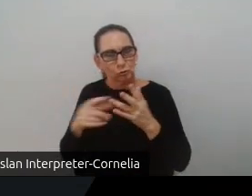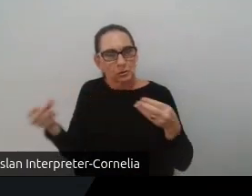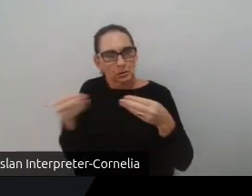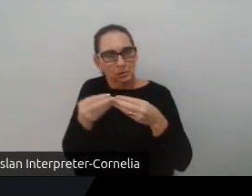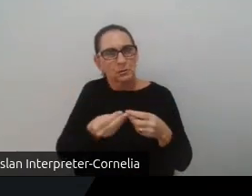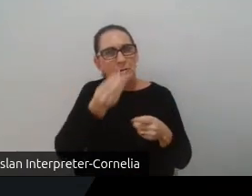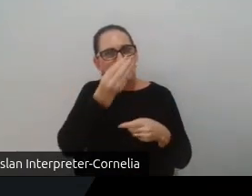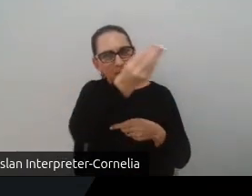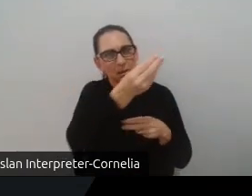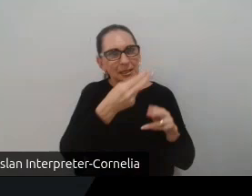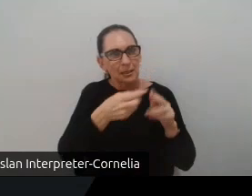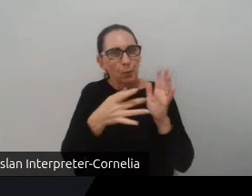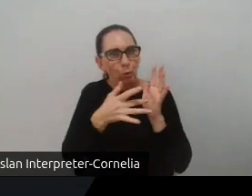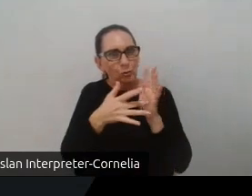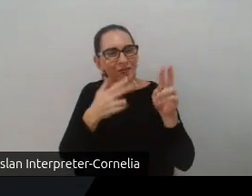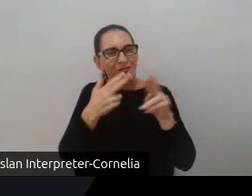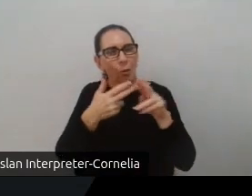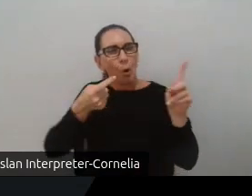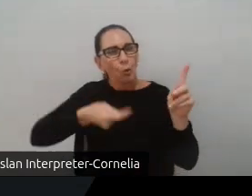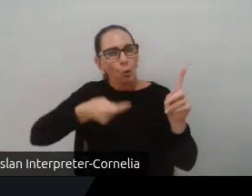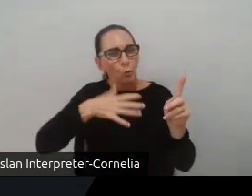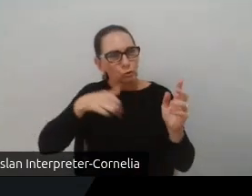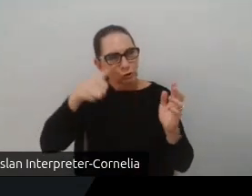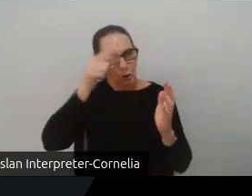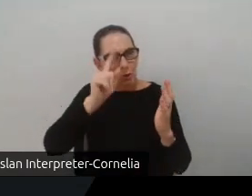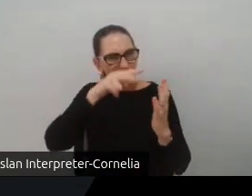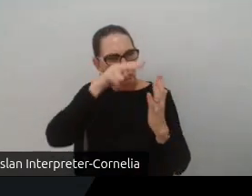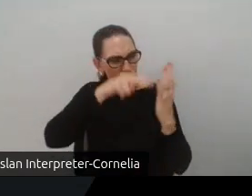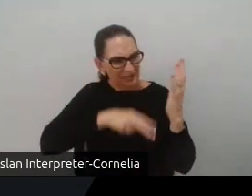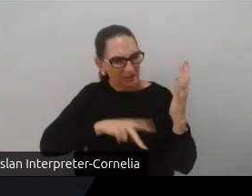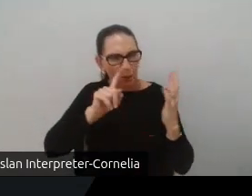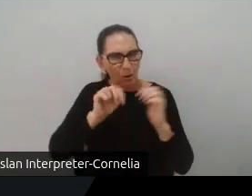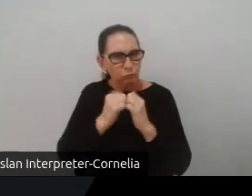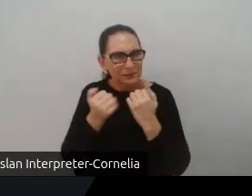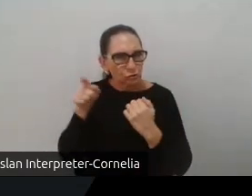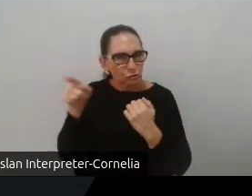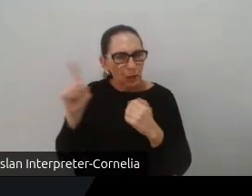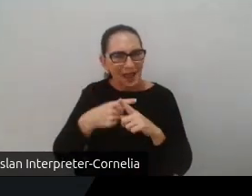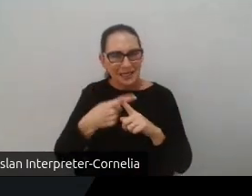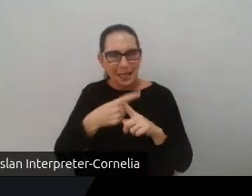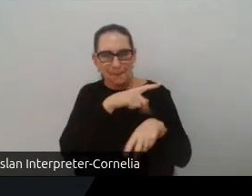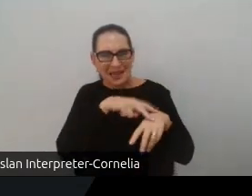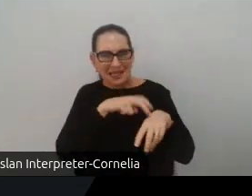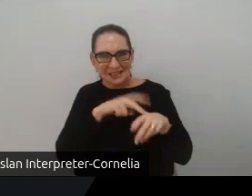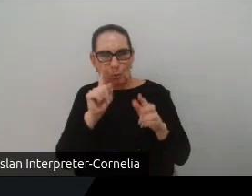want to know what's um within those breaches and statements and what police will do. Now when it